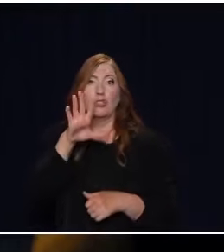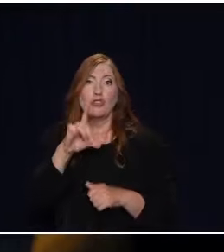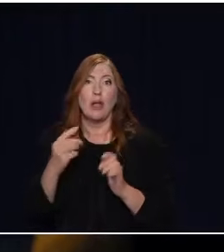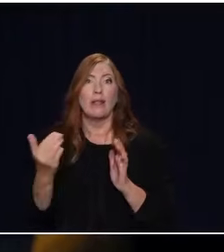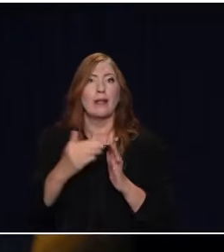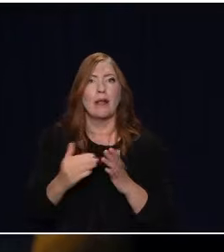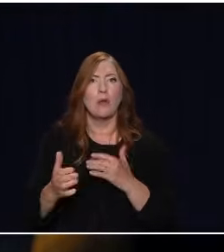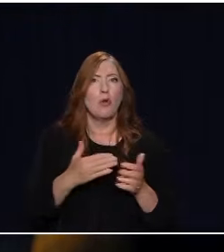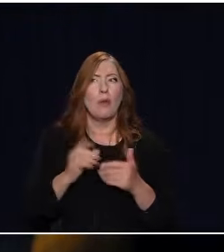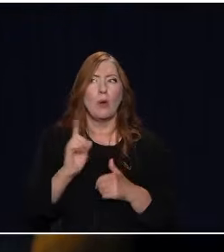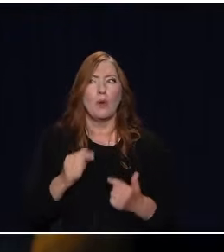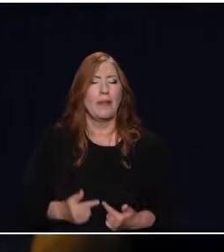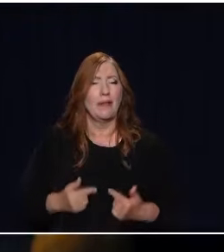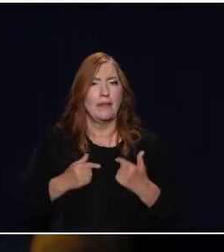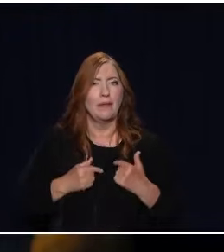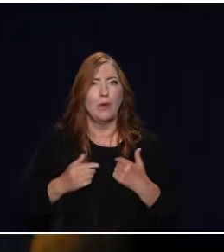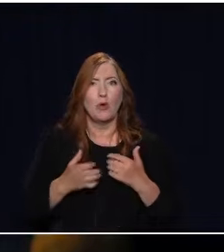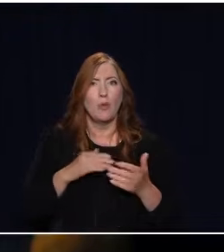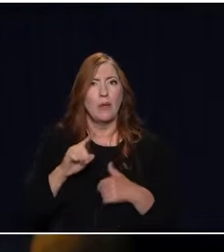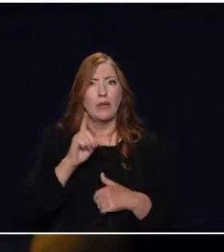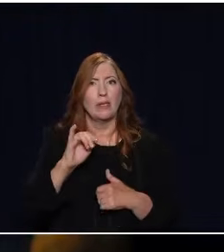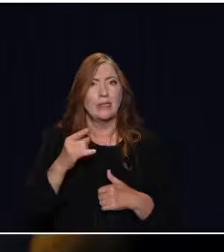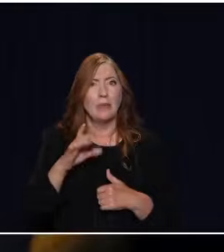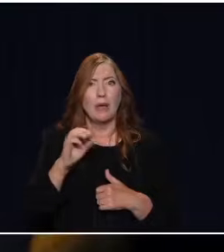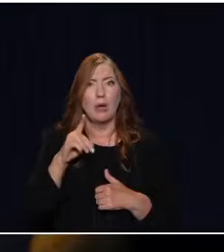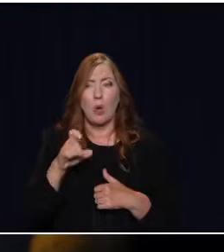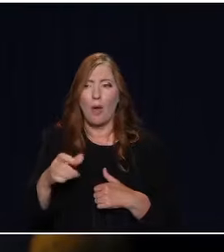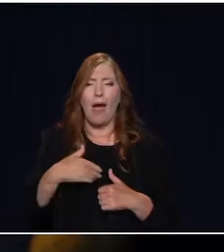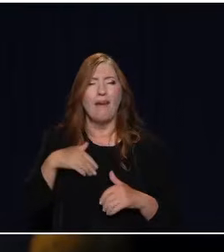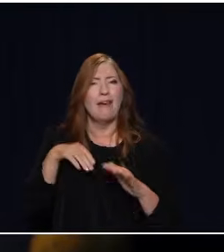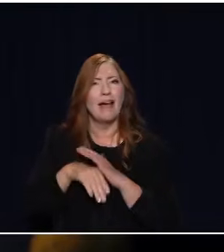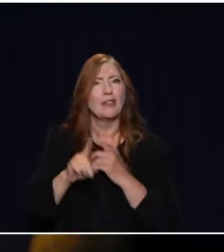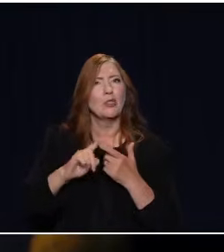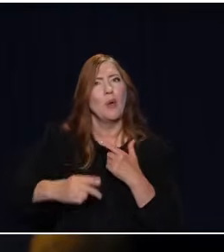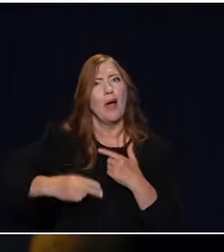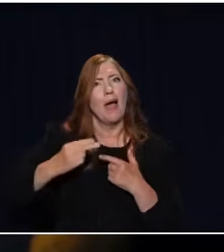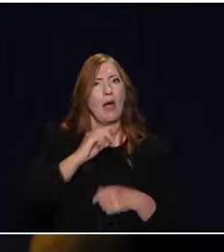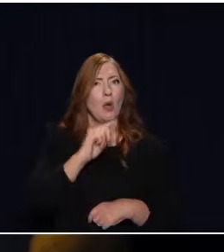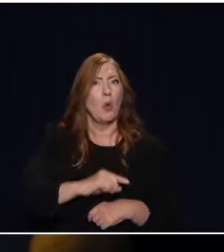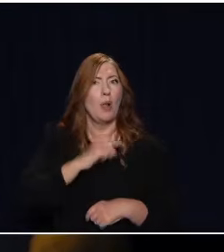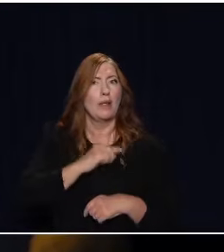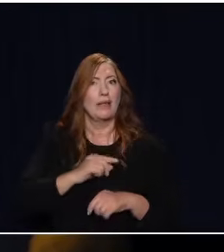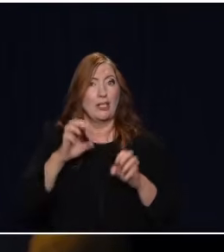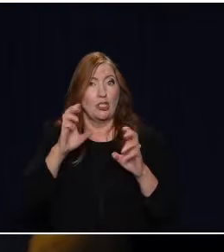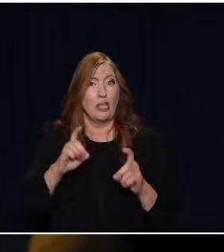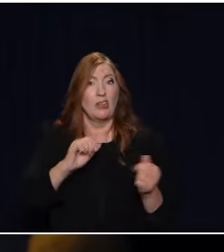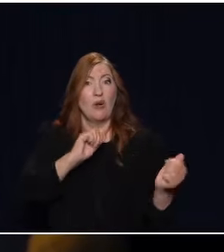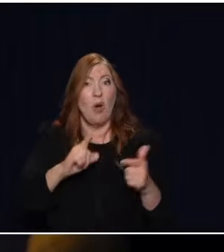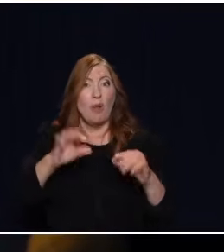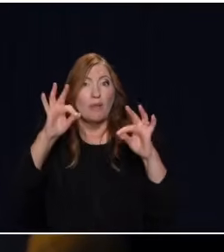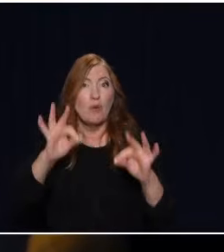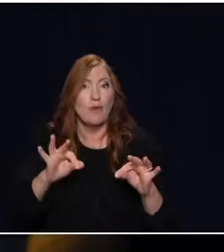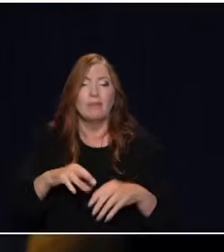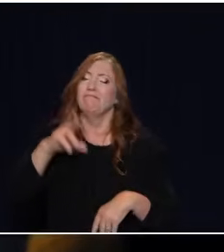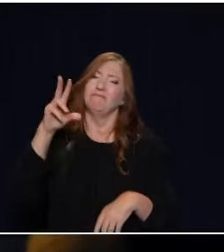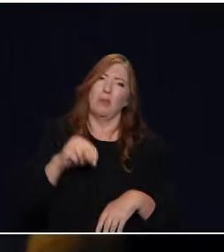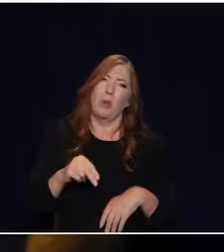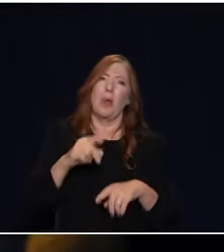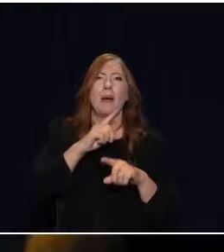WELL FUNDED SO THAT EVERY CHILD, AGAIN, NO MATTER THEIR ZIP CODE, HAS ACCESS TO A HIGH-QUALITY